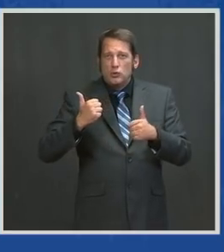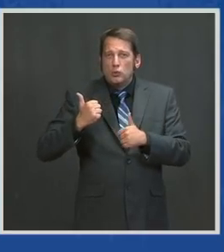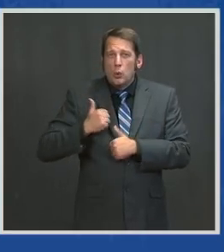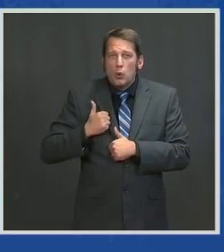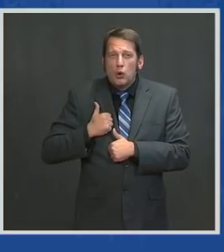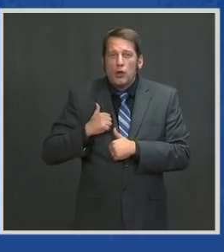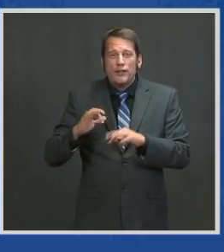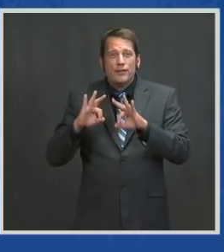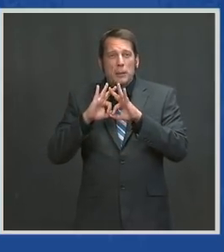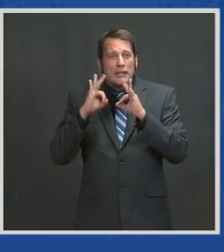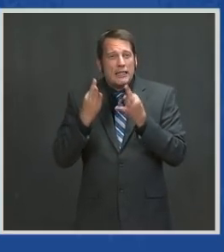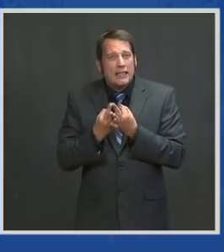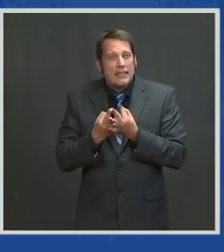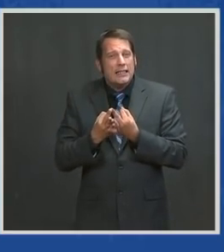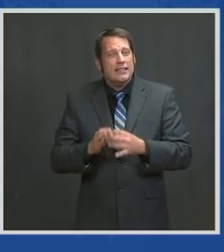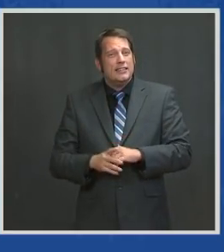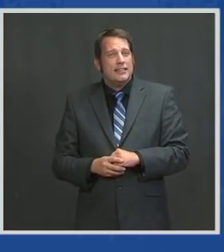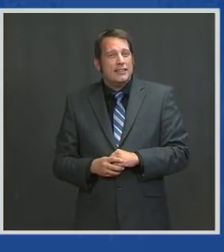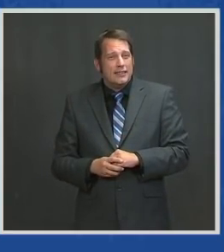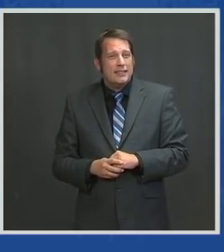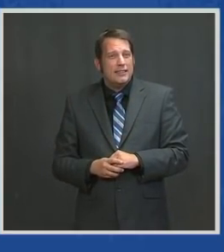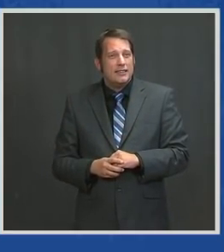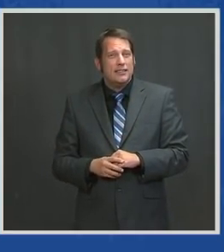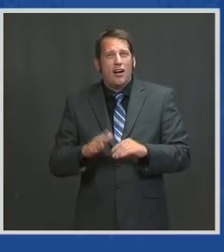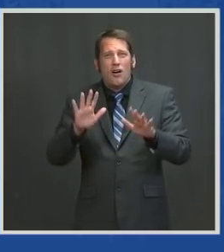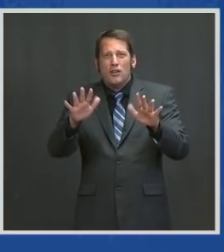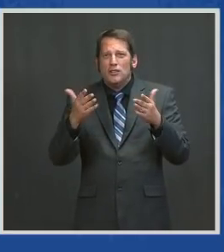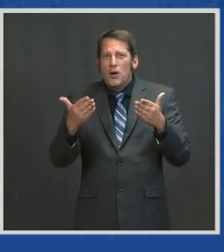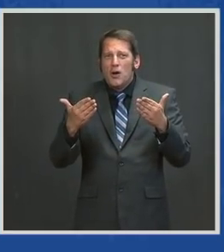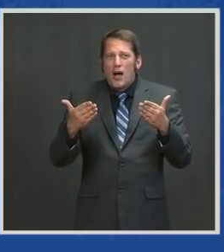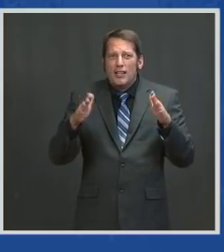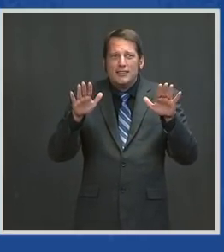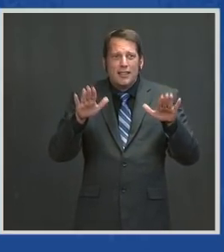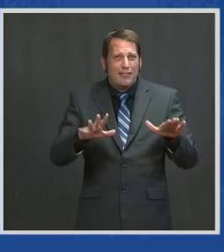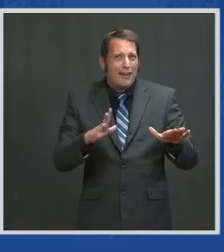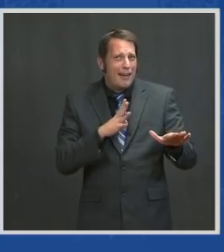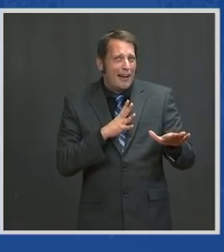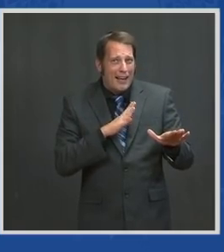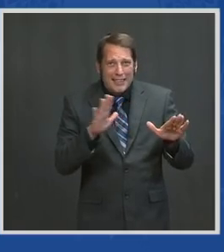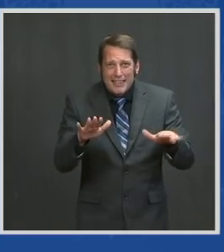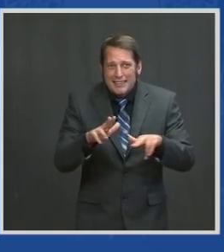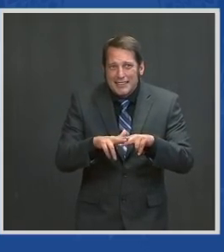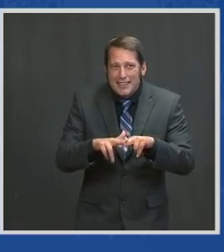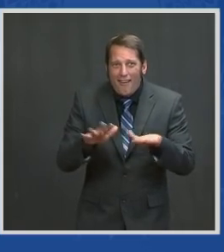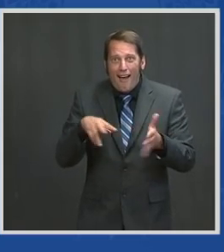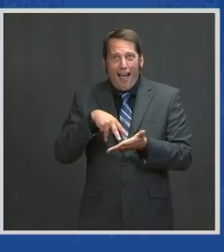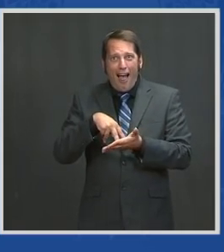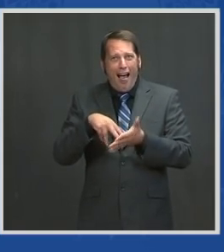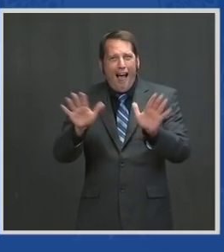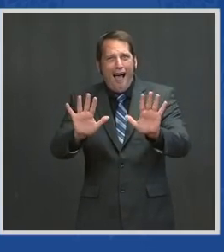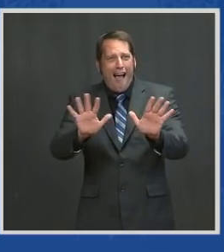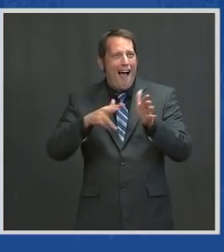You know, you can sit down. I don't want you to stand for.